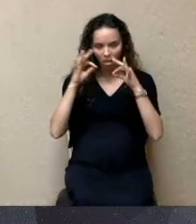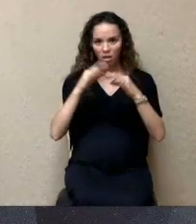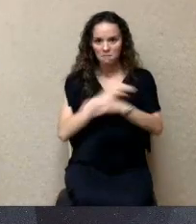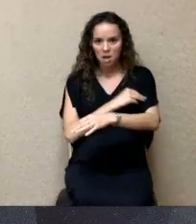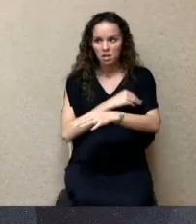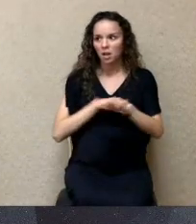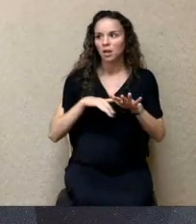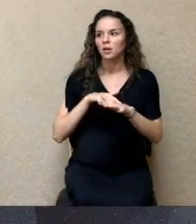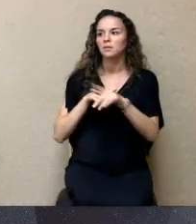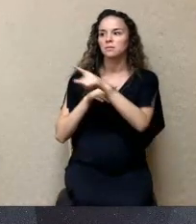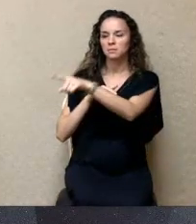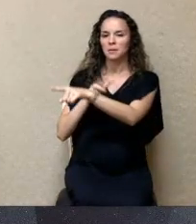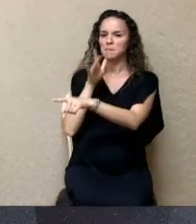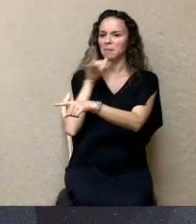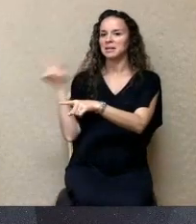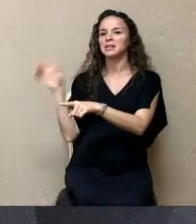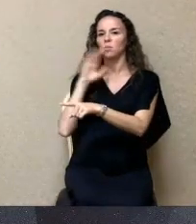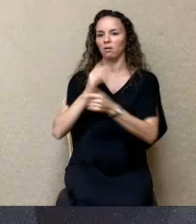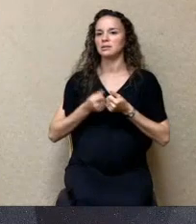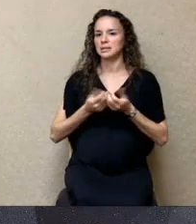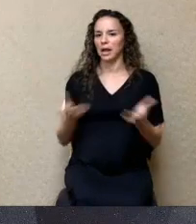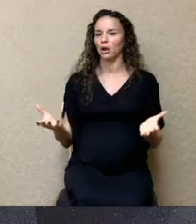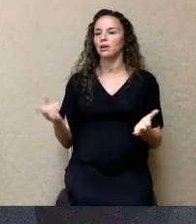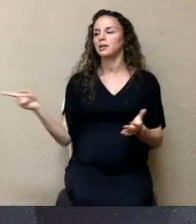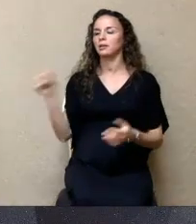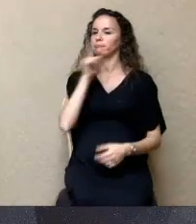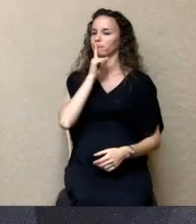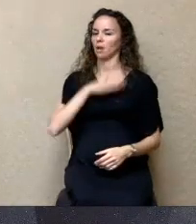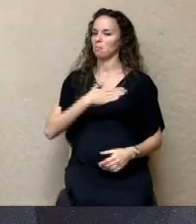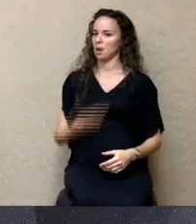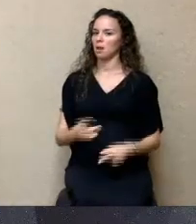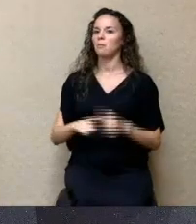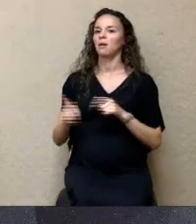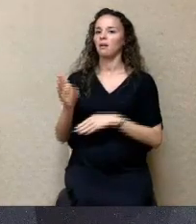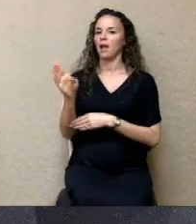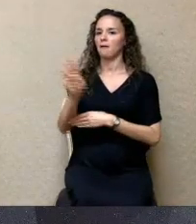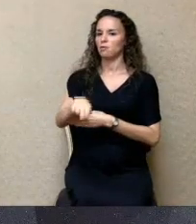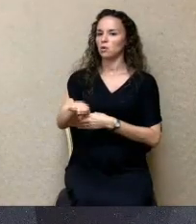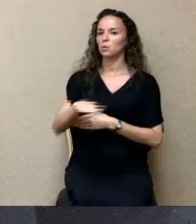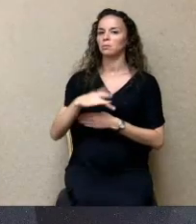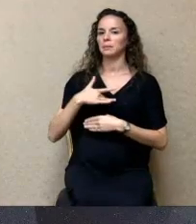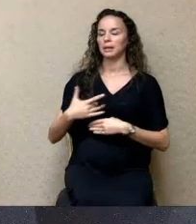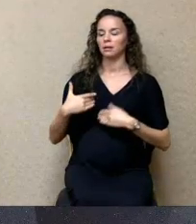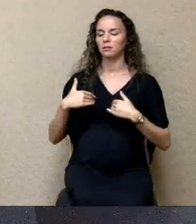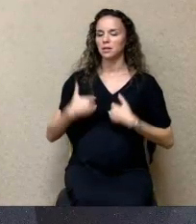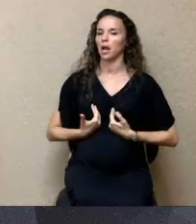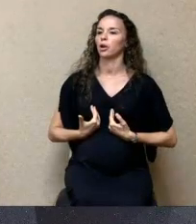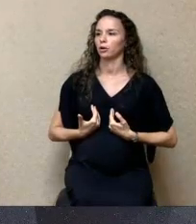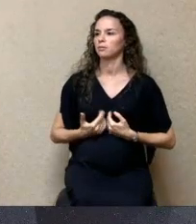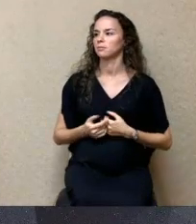He fatigues later. I mean he's not going to say that, but he does fatigue later in the day.